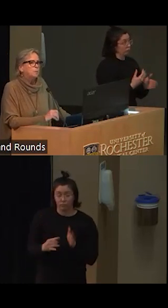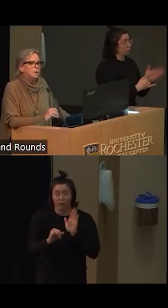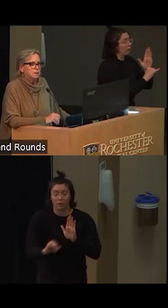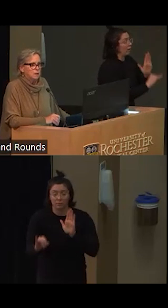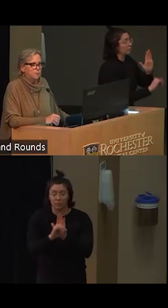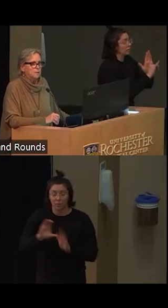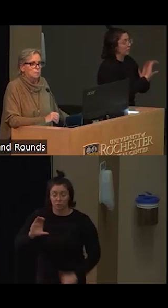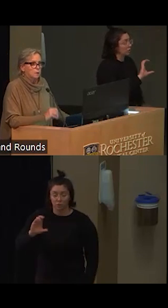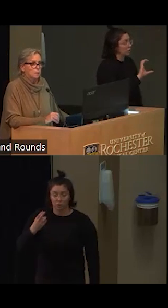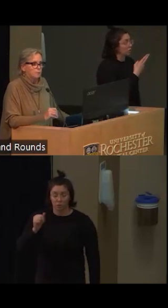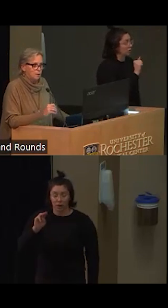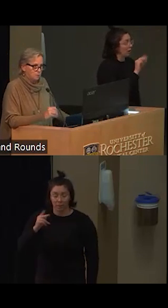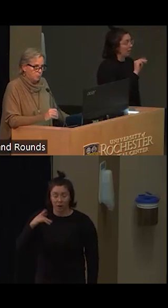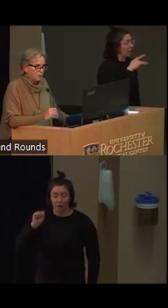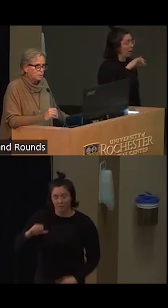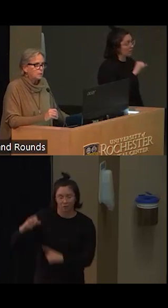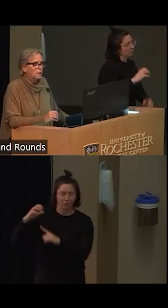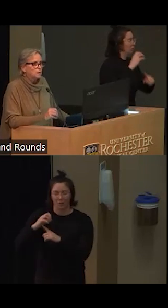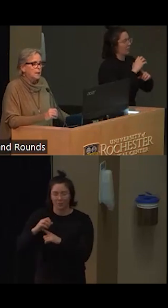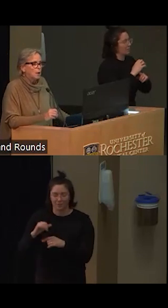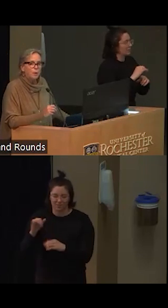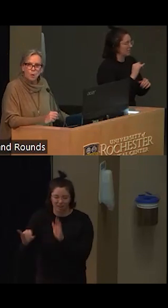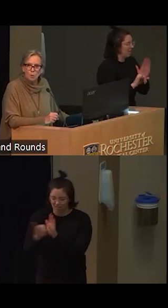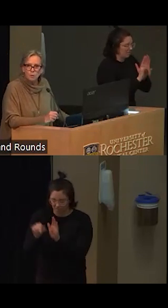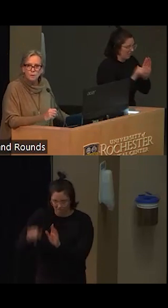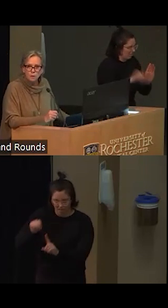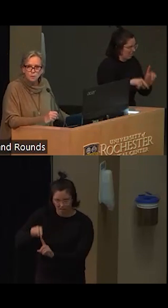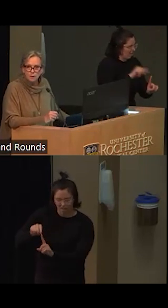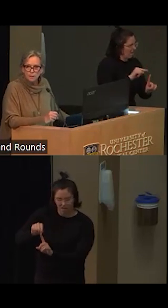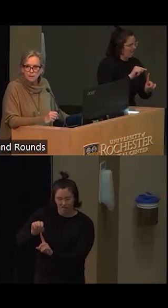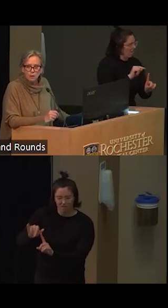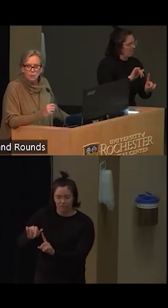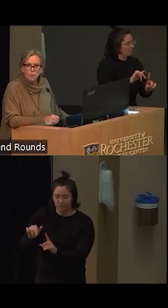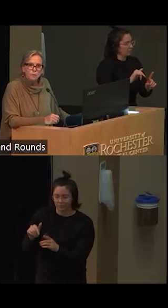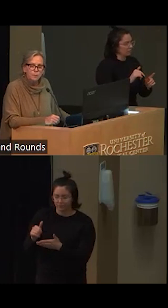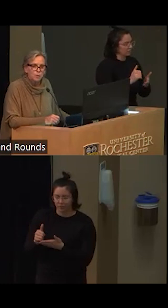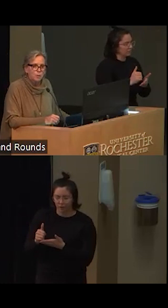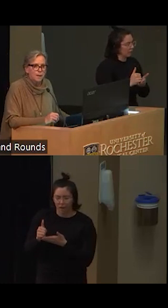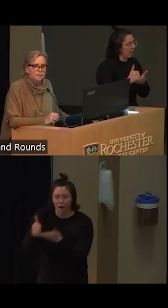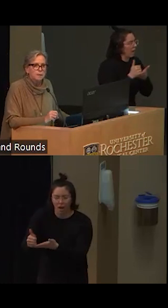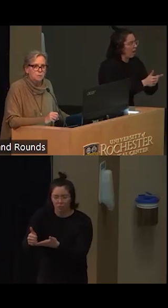unit-based champions are really important to help own the unit or own the program at the